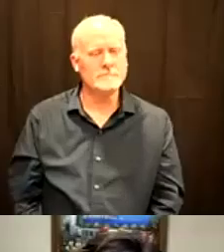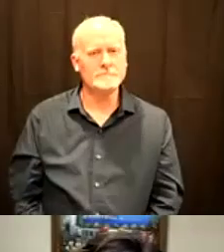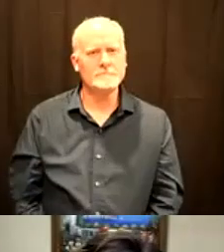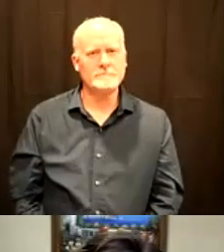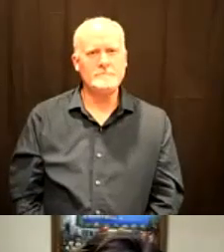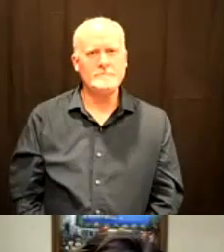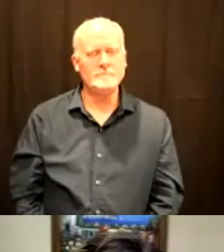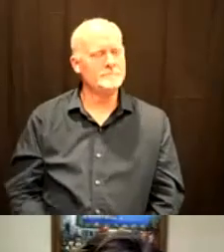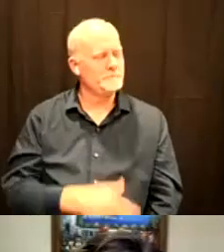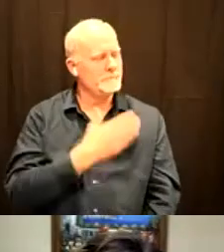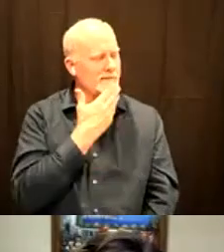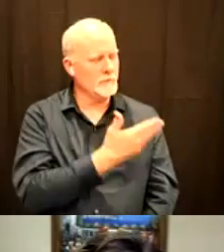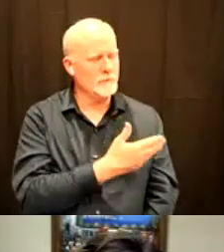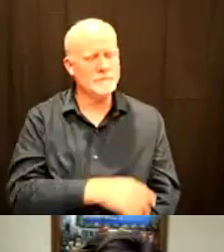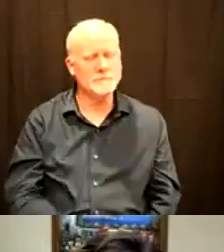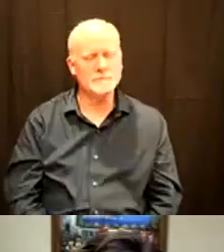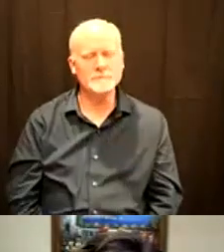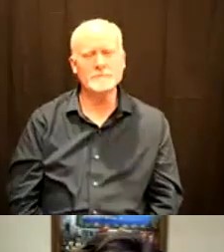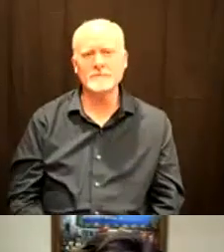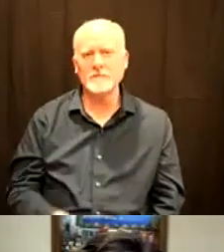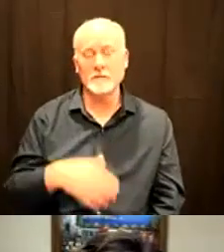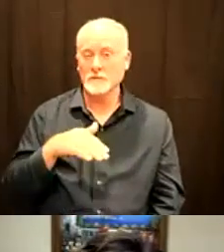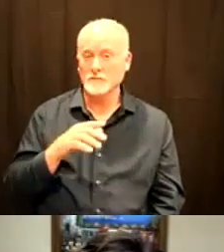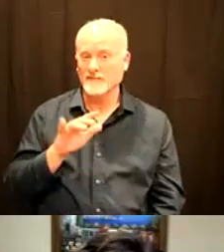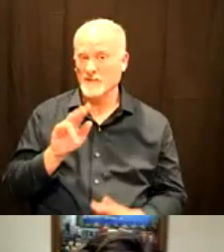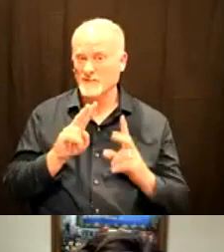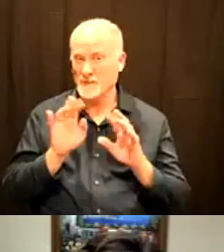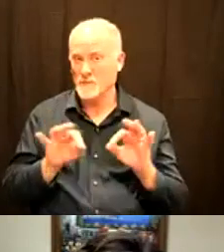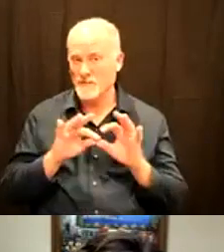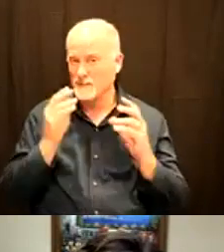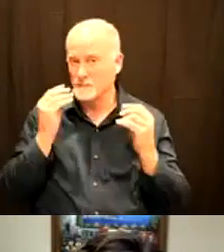thank you that was really important information thank you so much dr nafziger